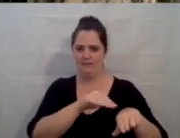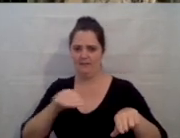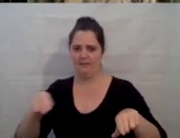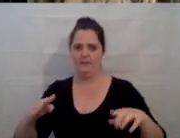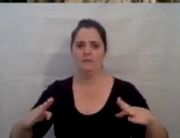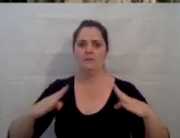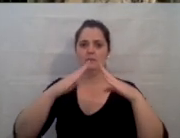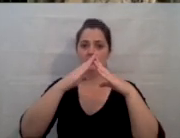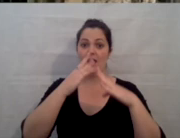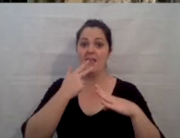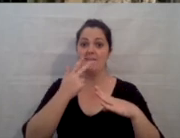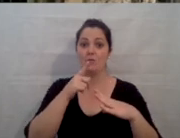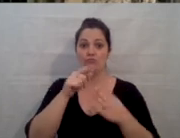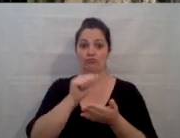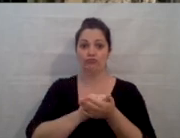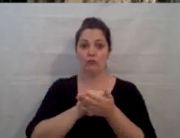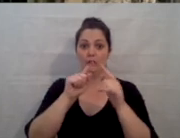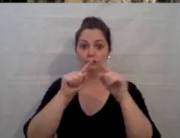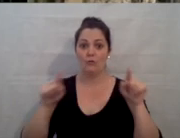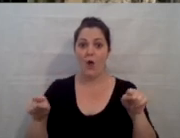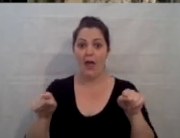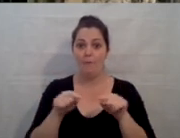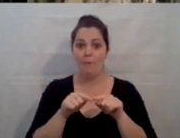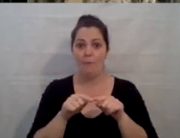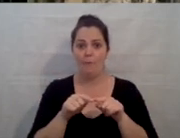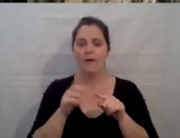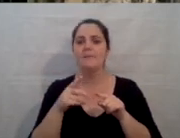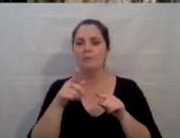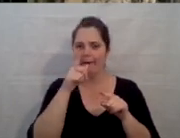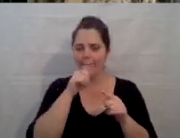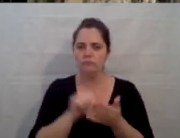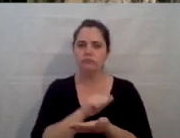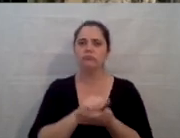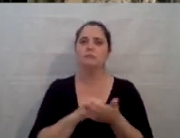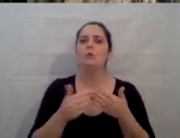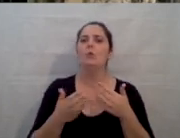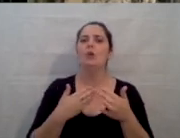If you can get the angles of that triangle correct, you will be able to organize her entire body within that.